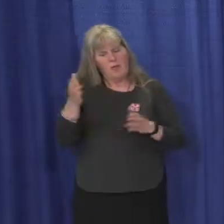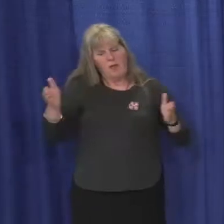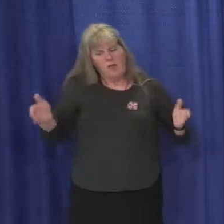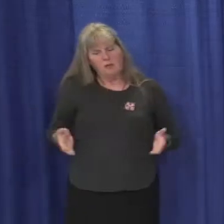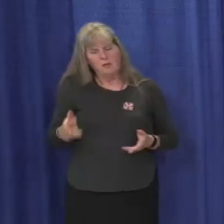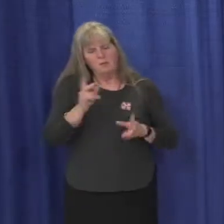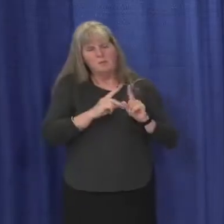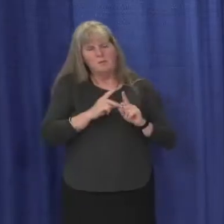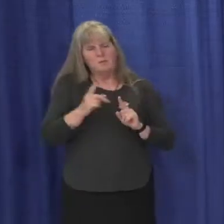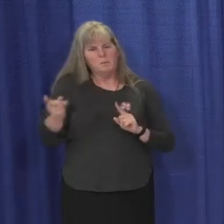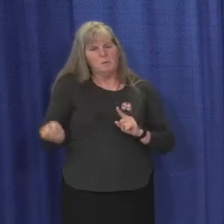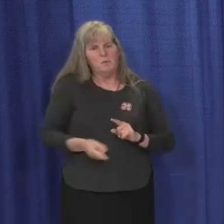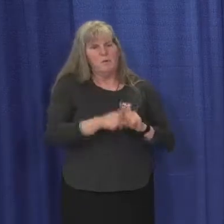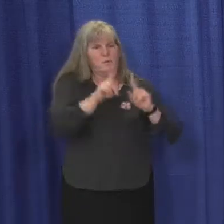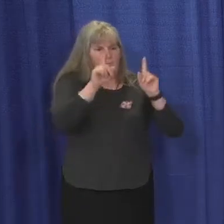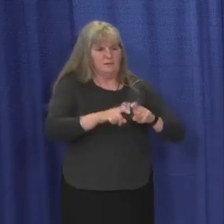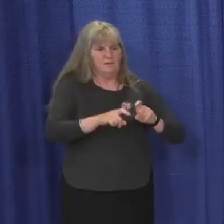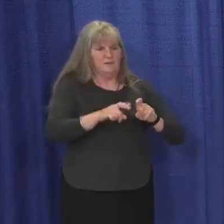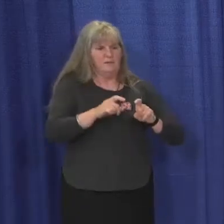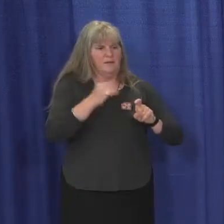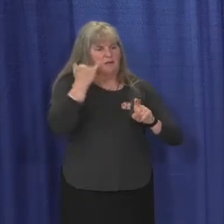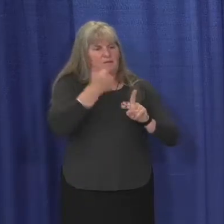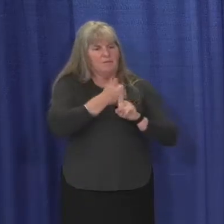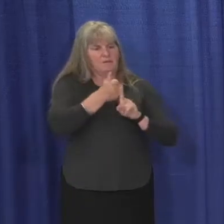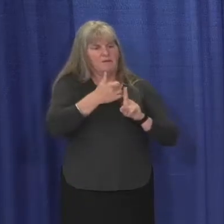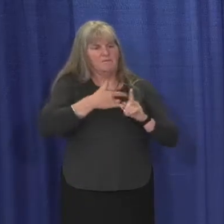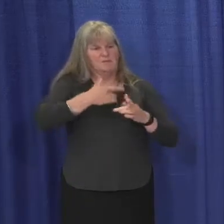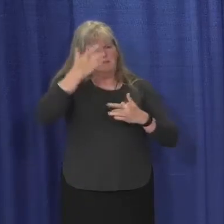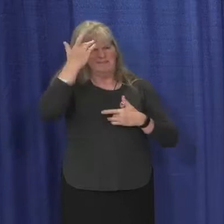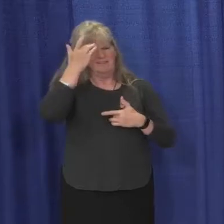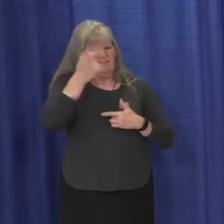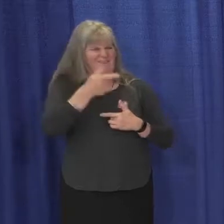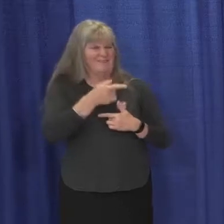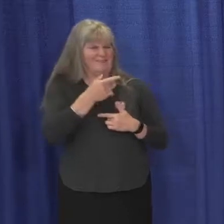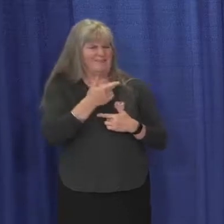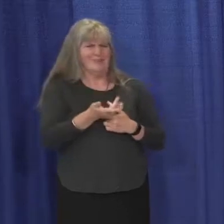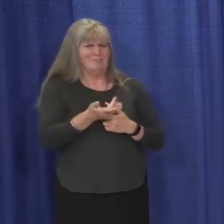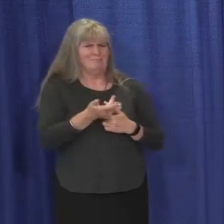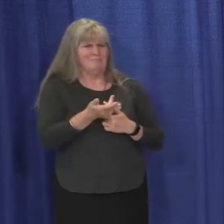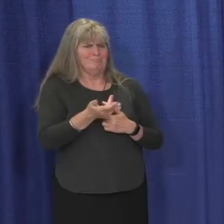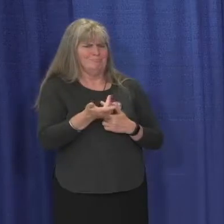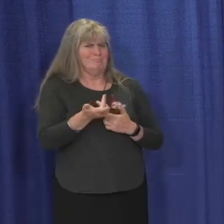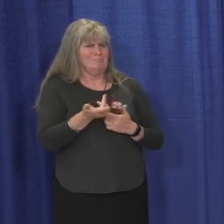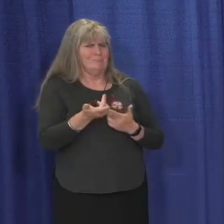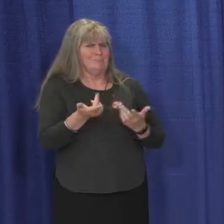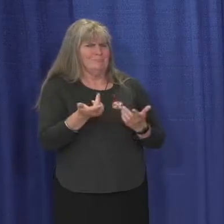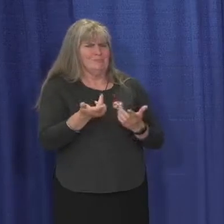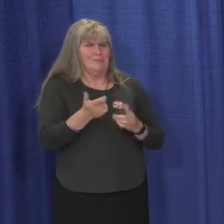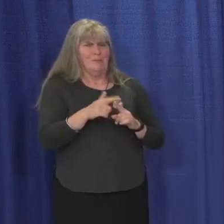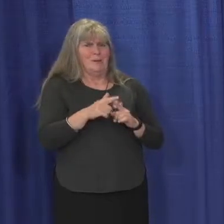encouraging people to get tested when they have symptoms but is not a little simplistic?